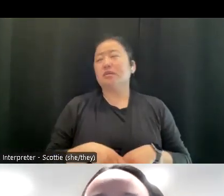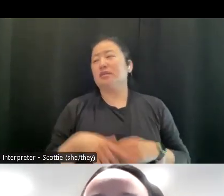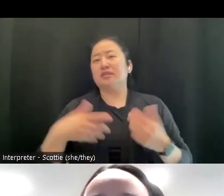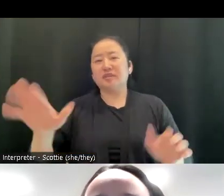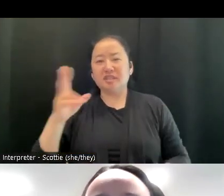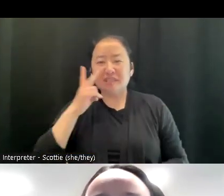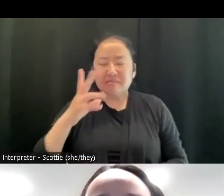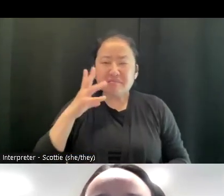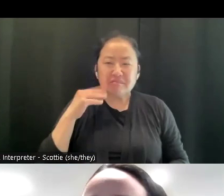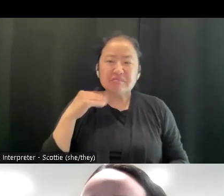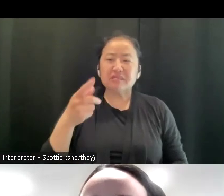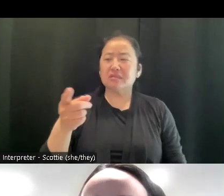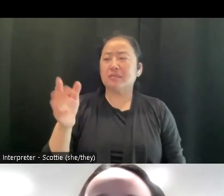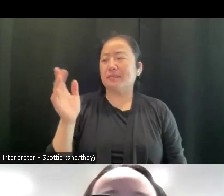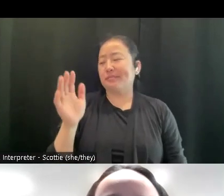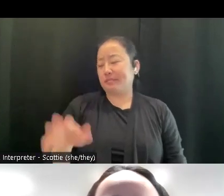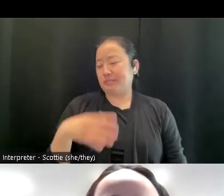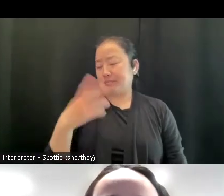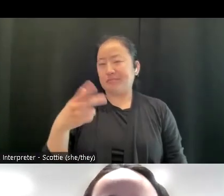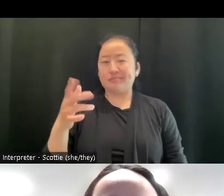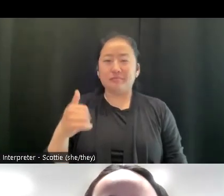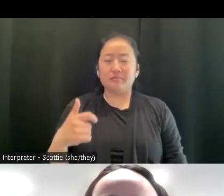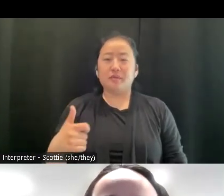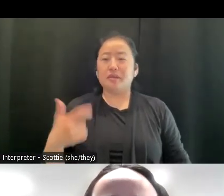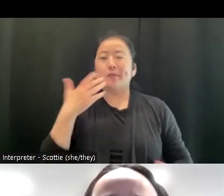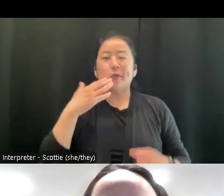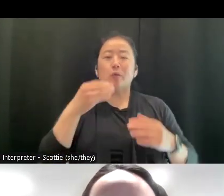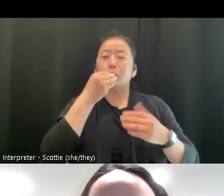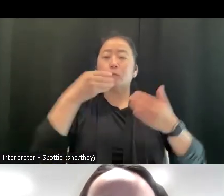things like, you know, an automatic door at the grocery store, universal design,